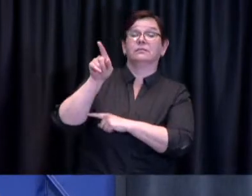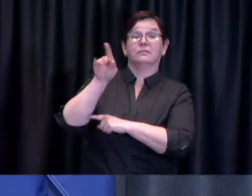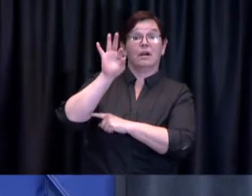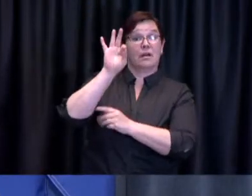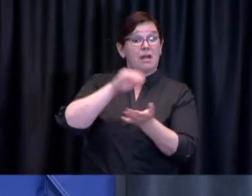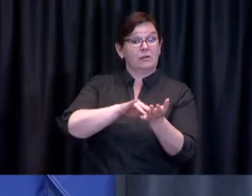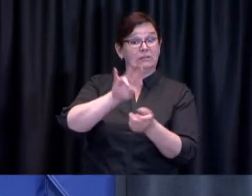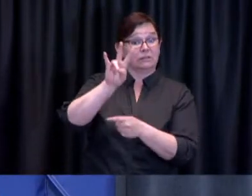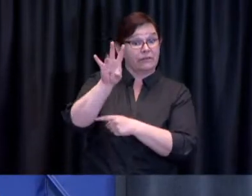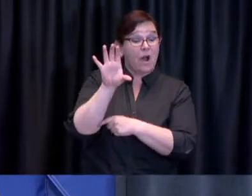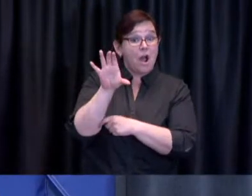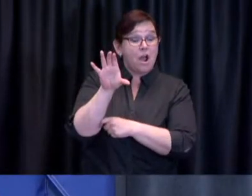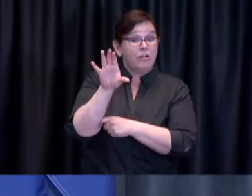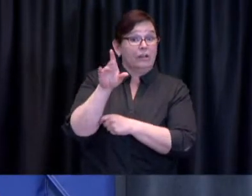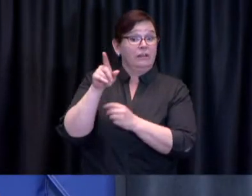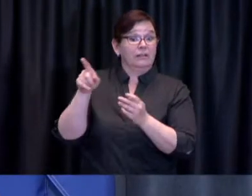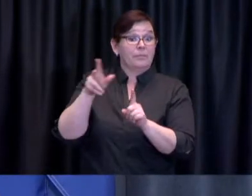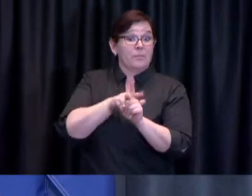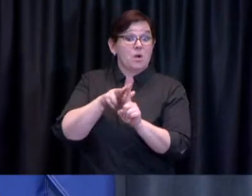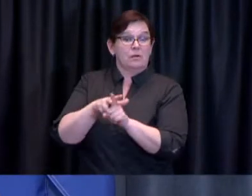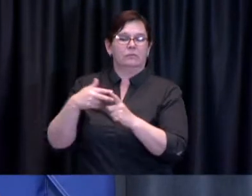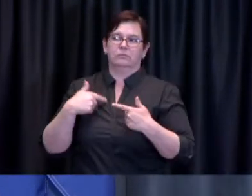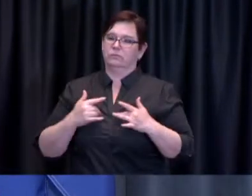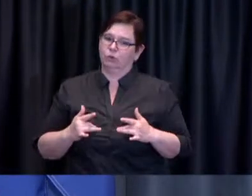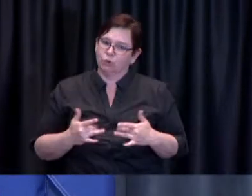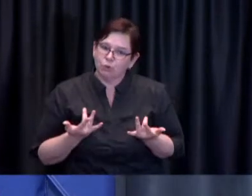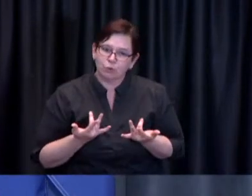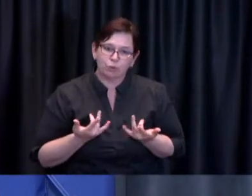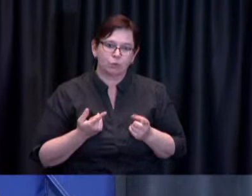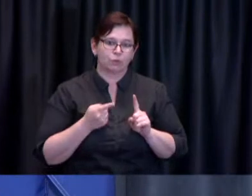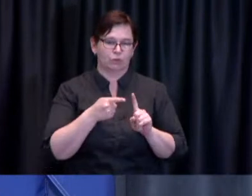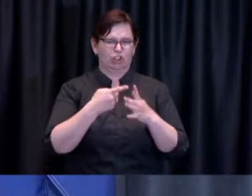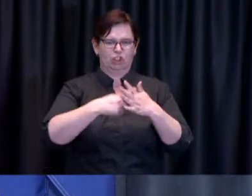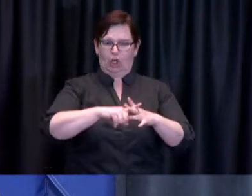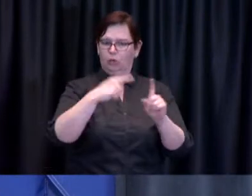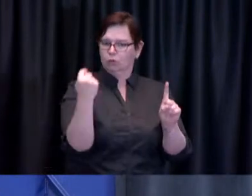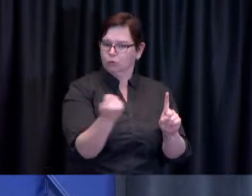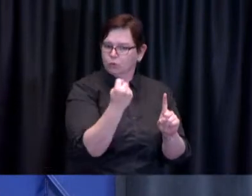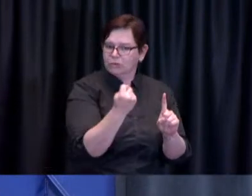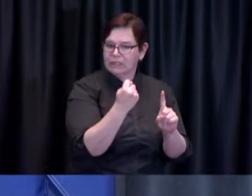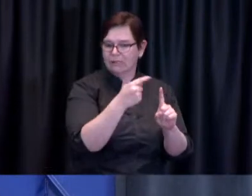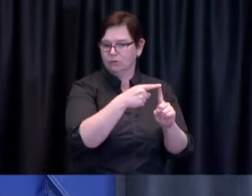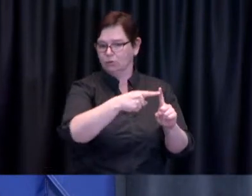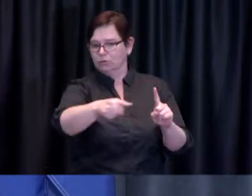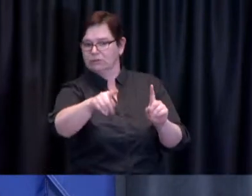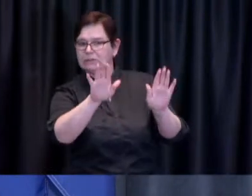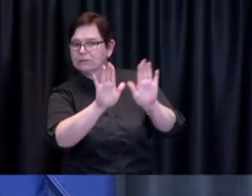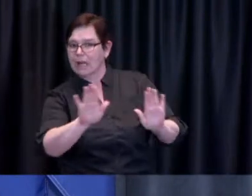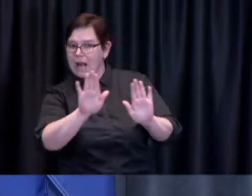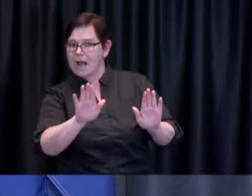in city operated clinics between Tuesday and Sunday next week these additional appointments